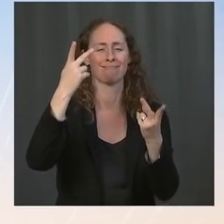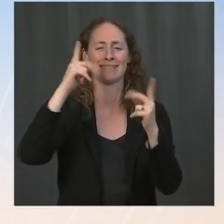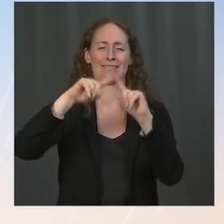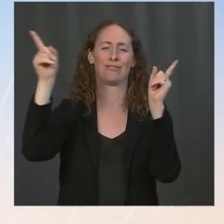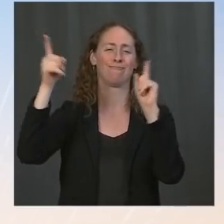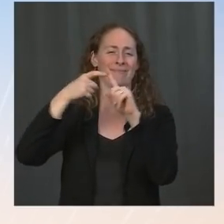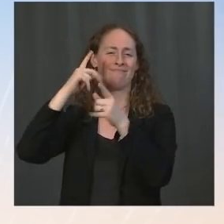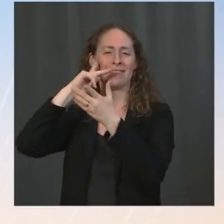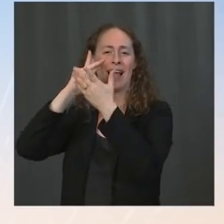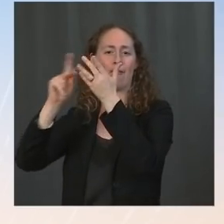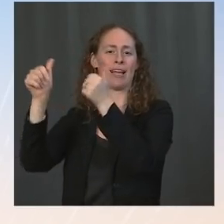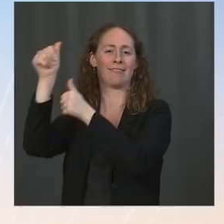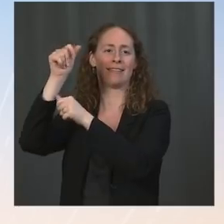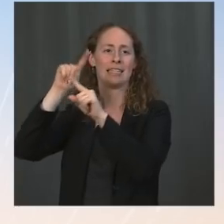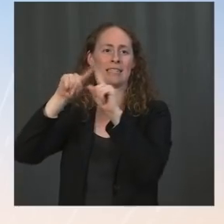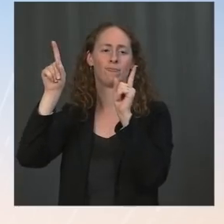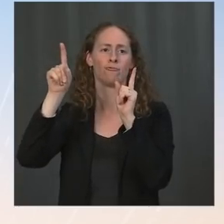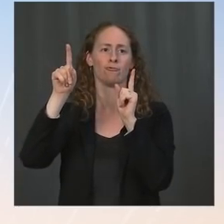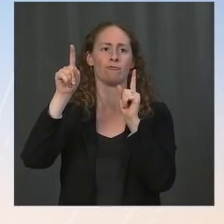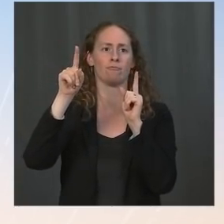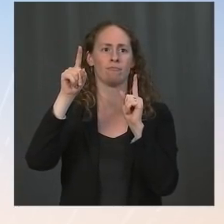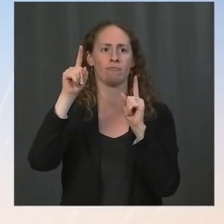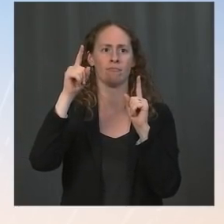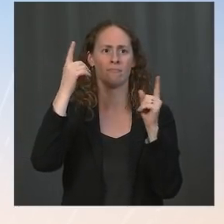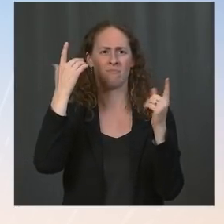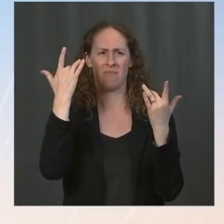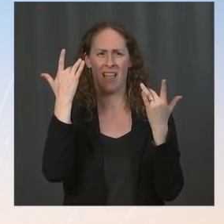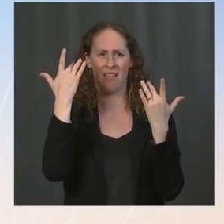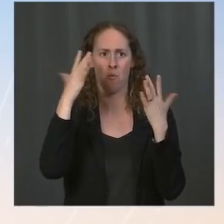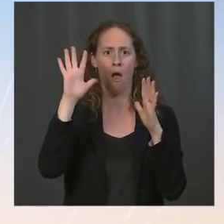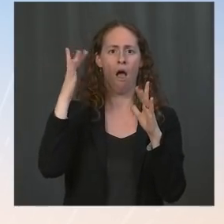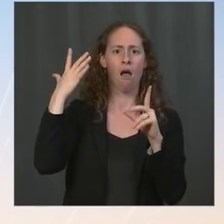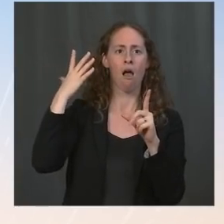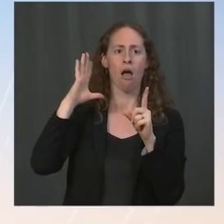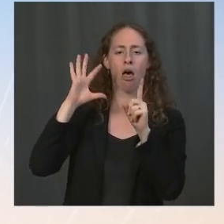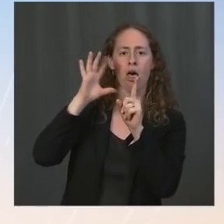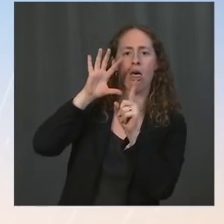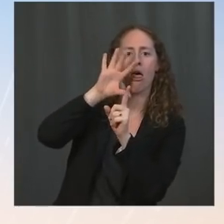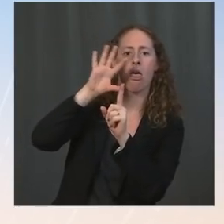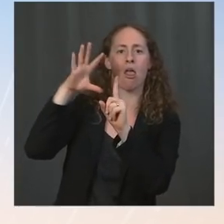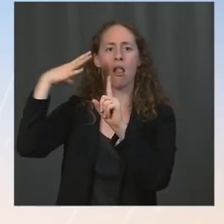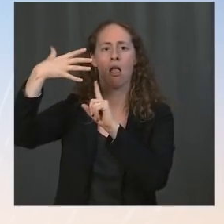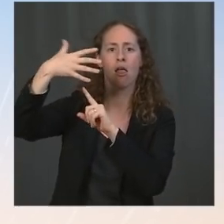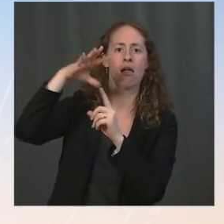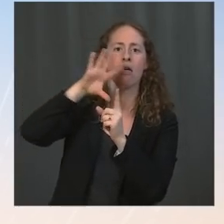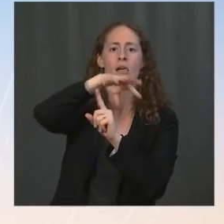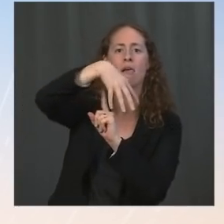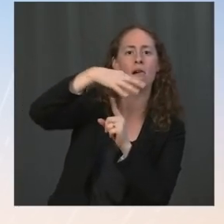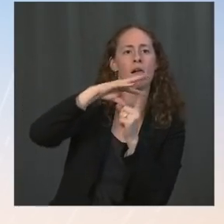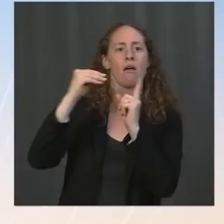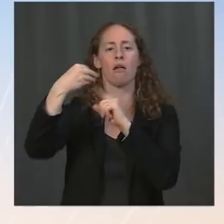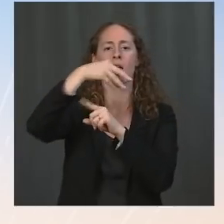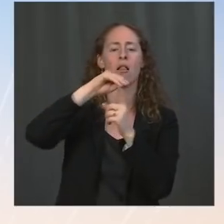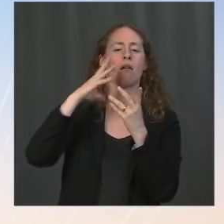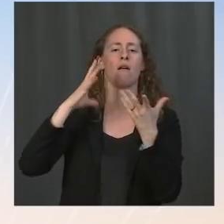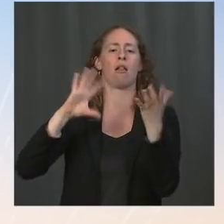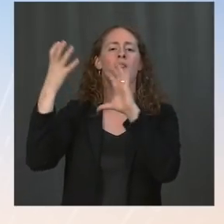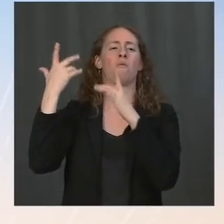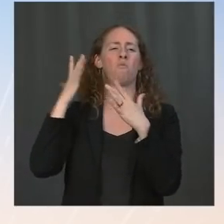until it does not impact recovery and rescue efforts on the ground. So, I don't have any prediction of that at this point in time.